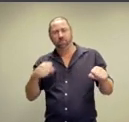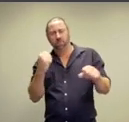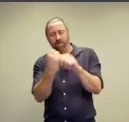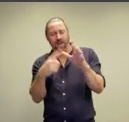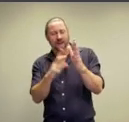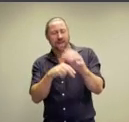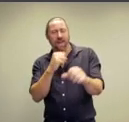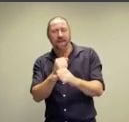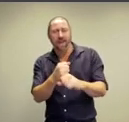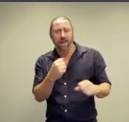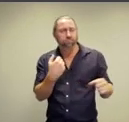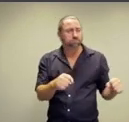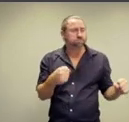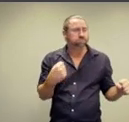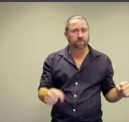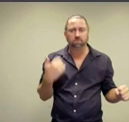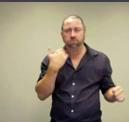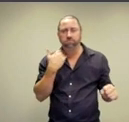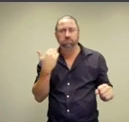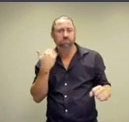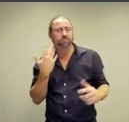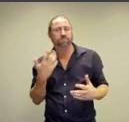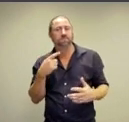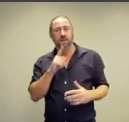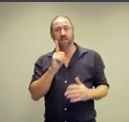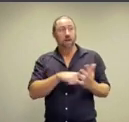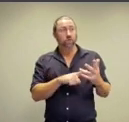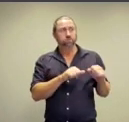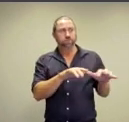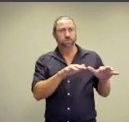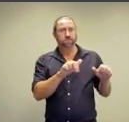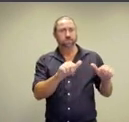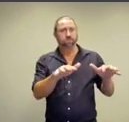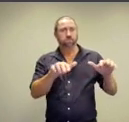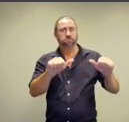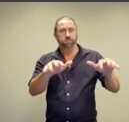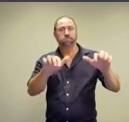The kind of growth, the establishment and growth of motorcycle